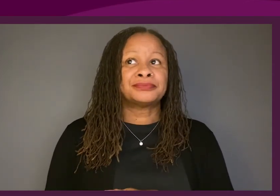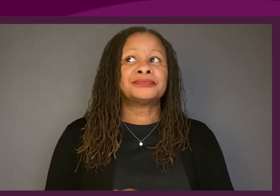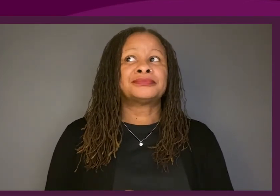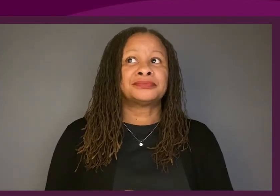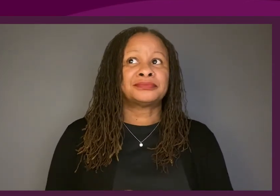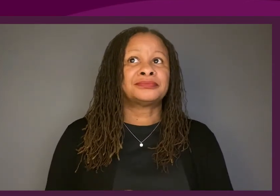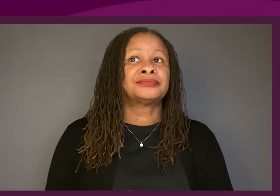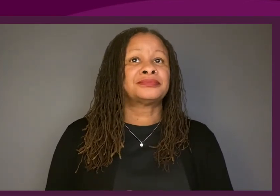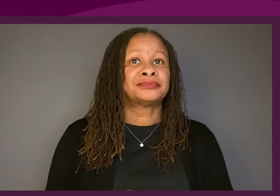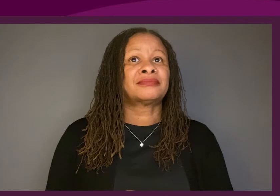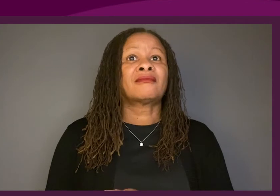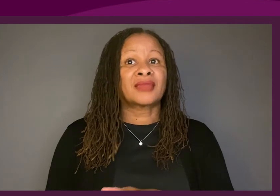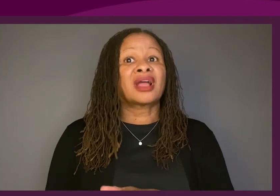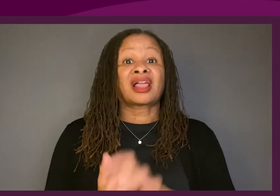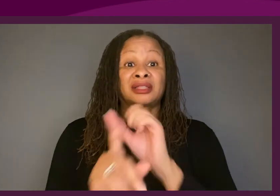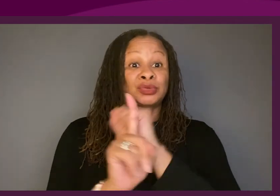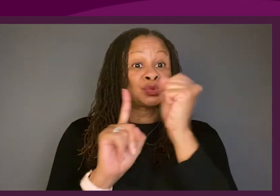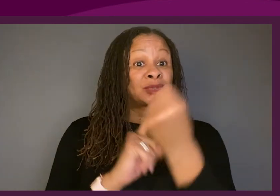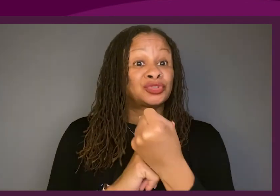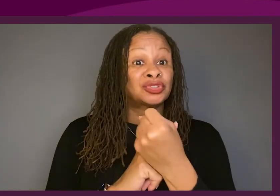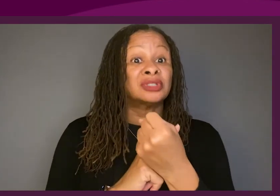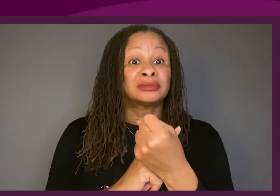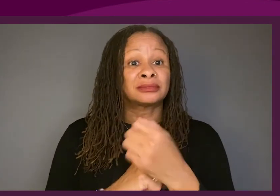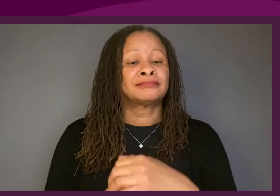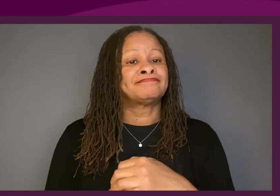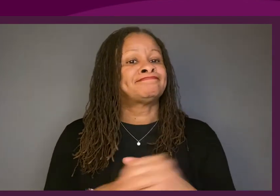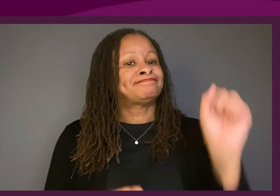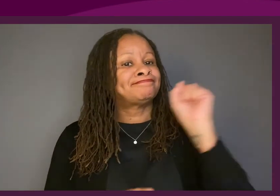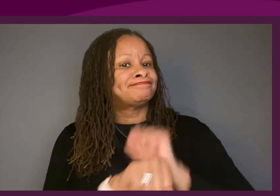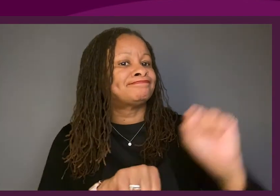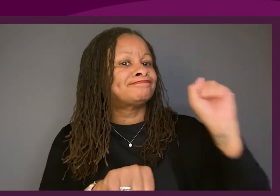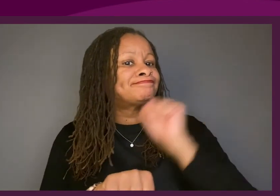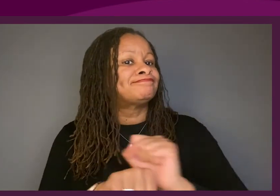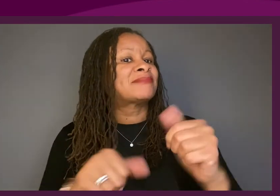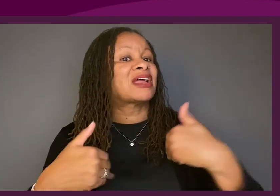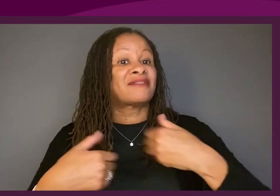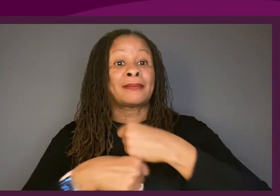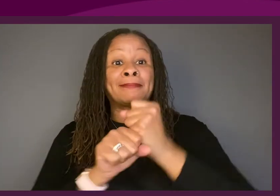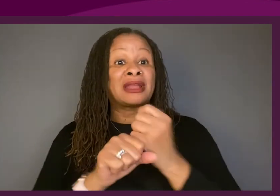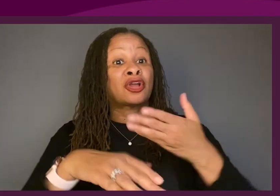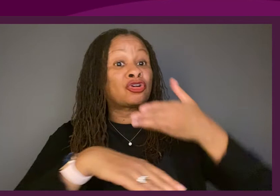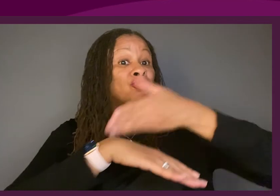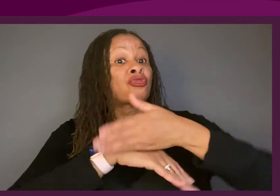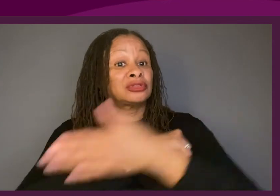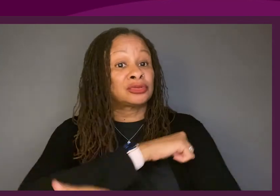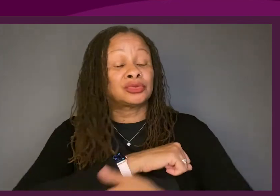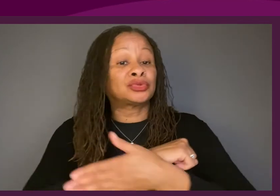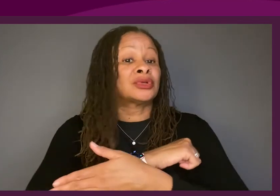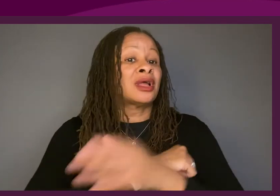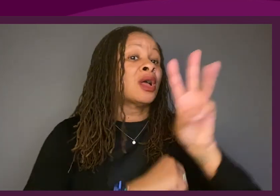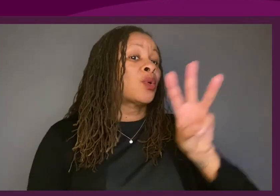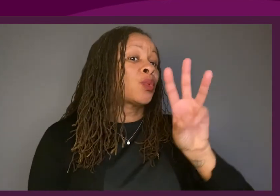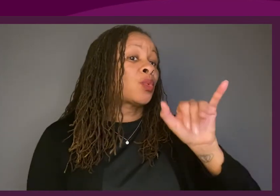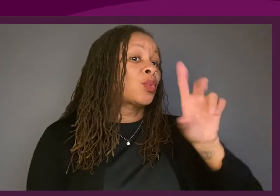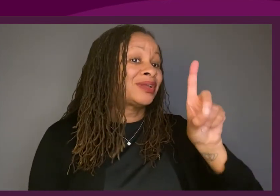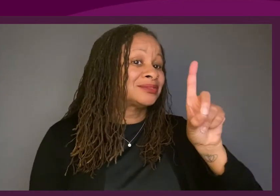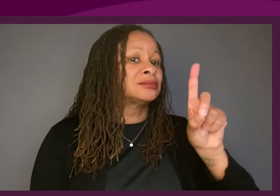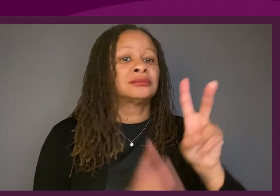across the country, WID has been very involved in attempting to use the federal funding that